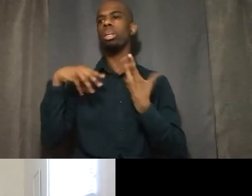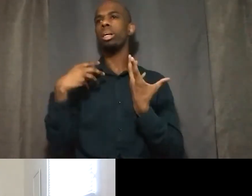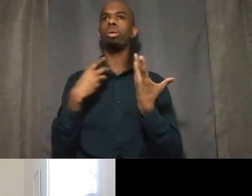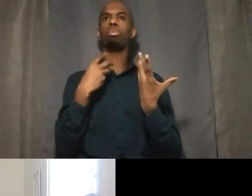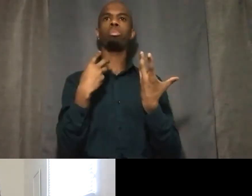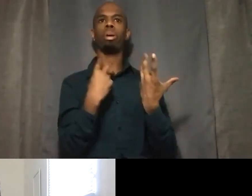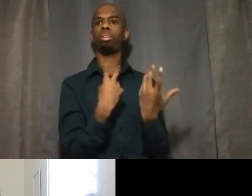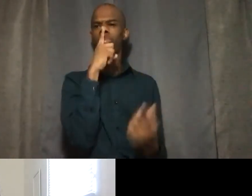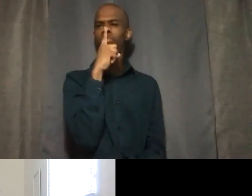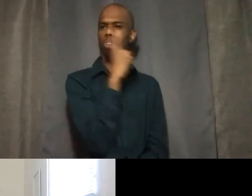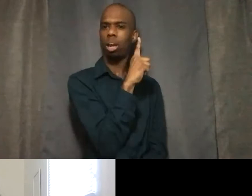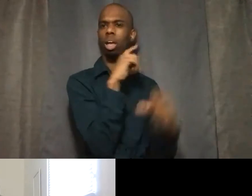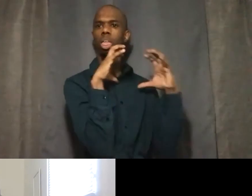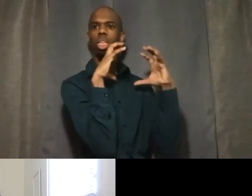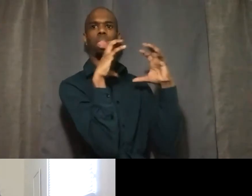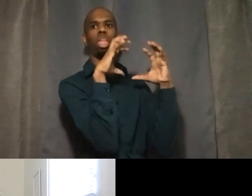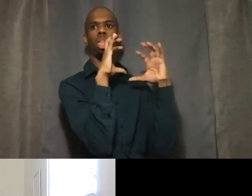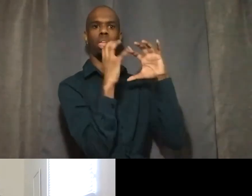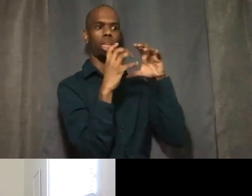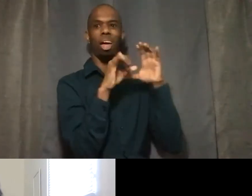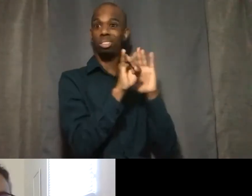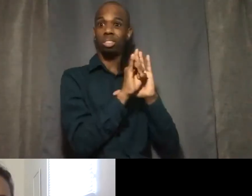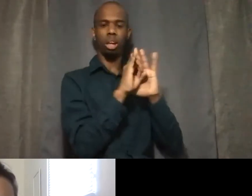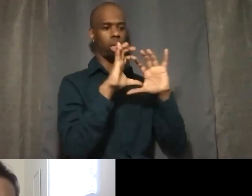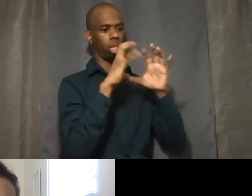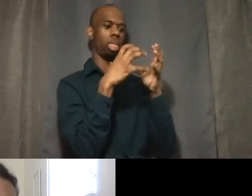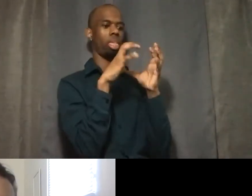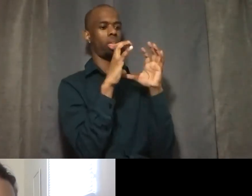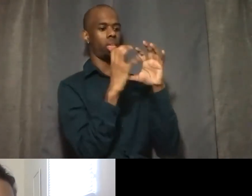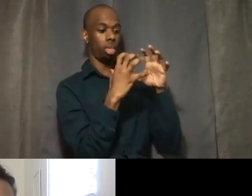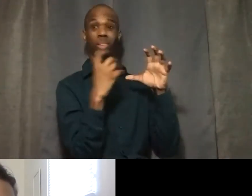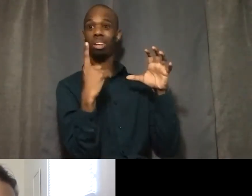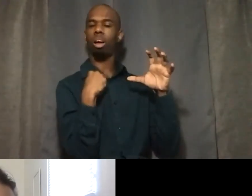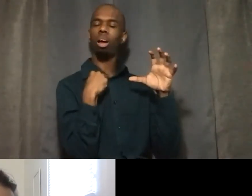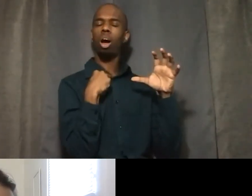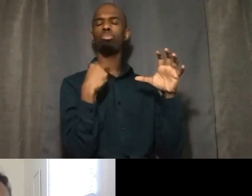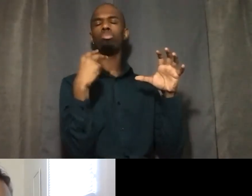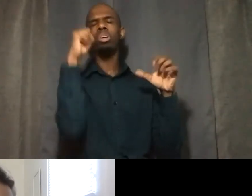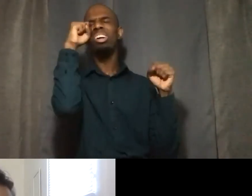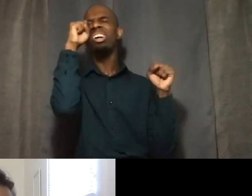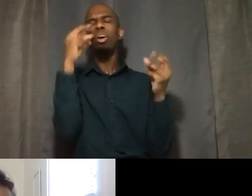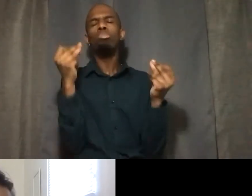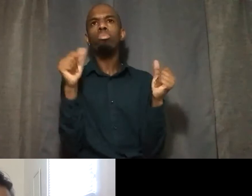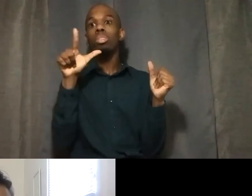by preserving yourself, that is resisting this world or these systems.